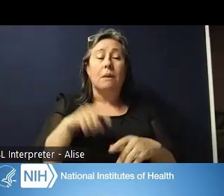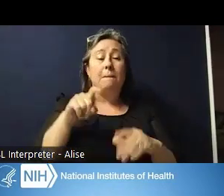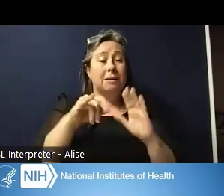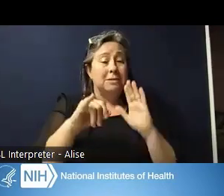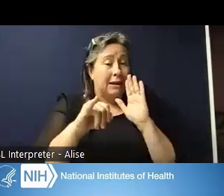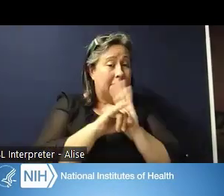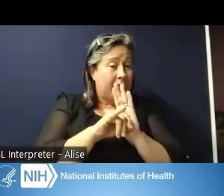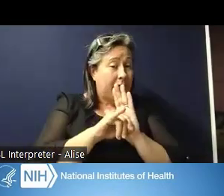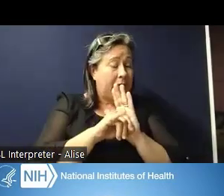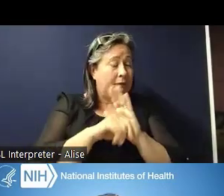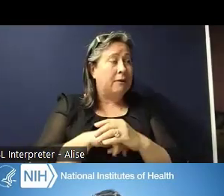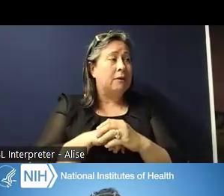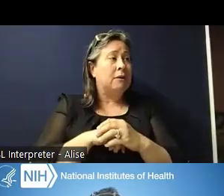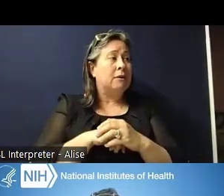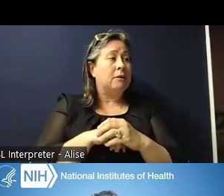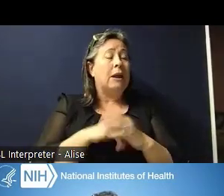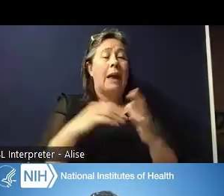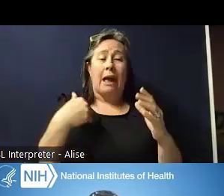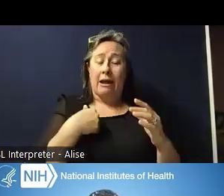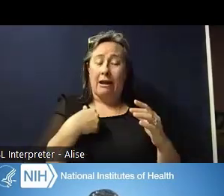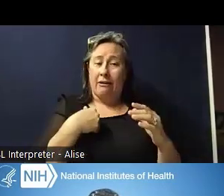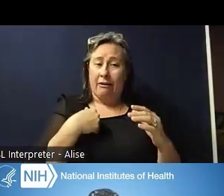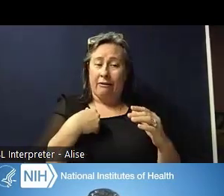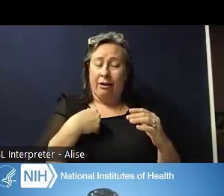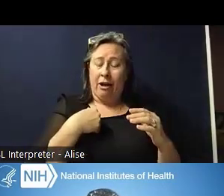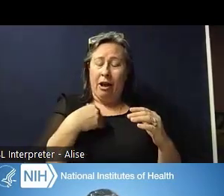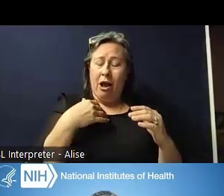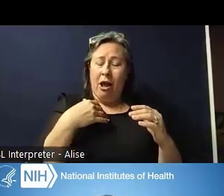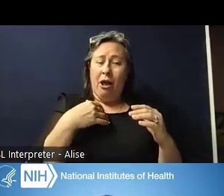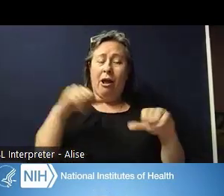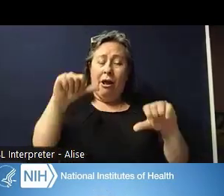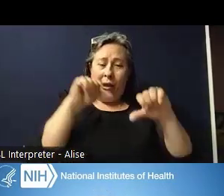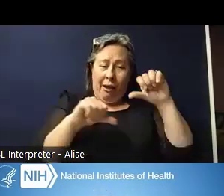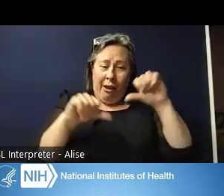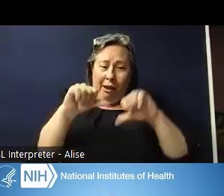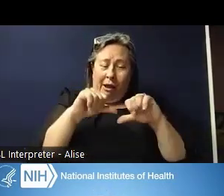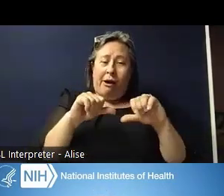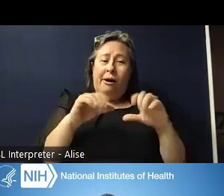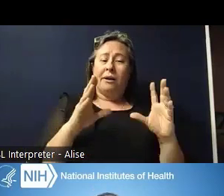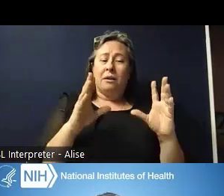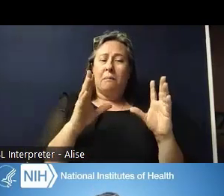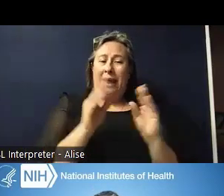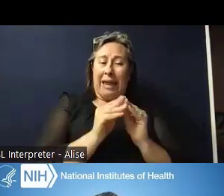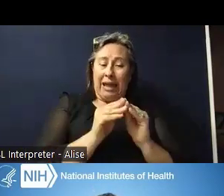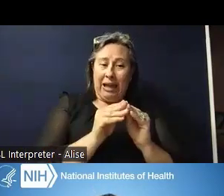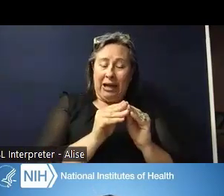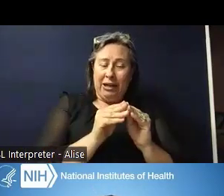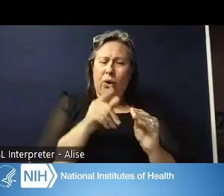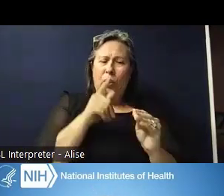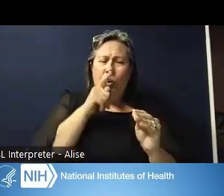that there's going to be scientific need, who's going to be leading the sub.